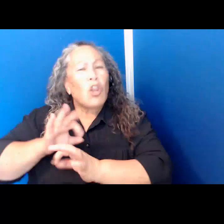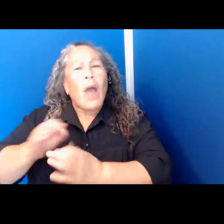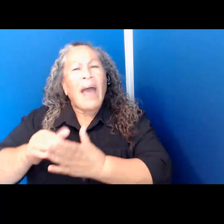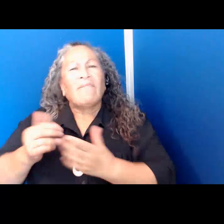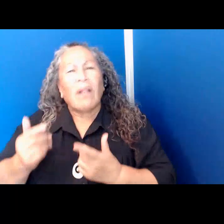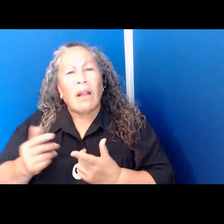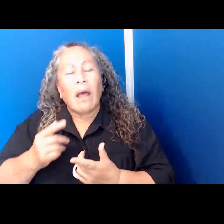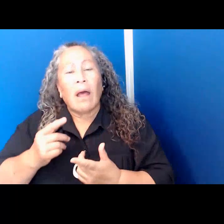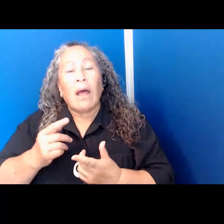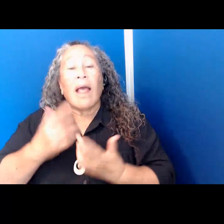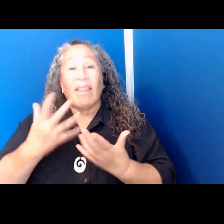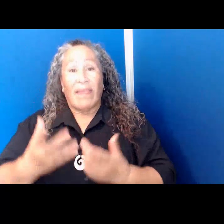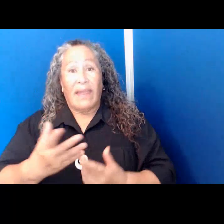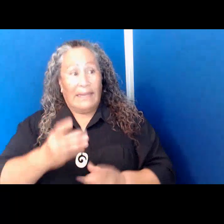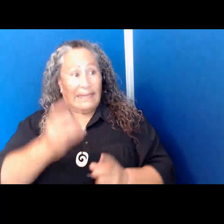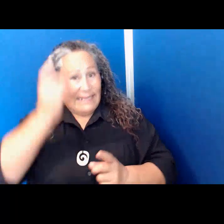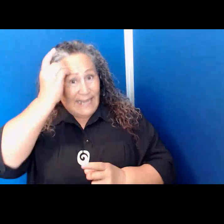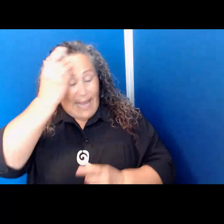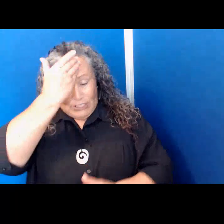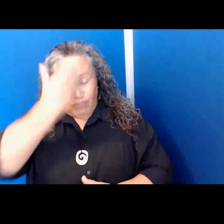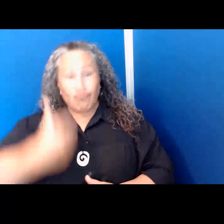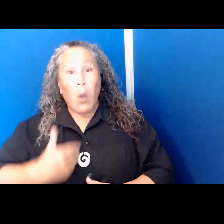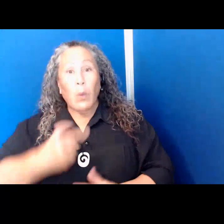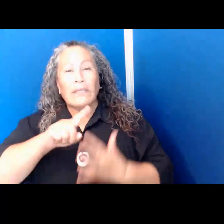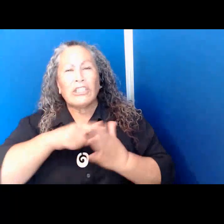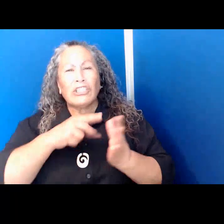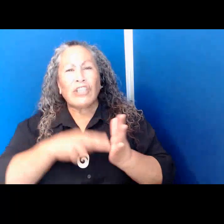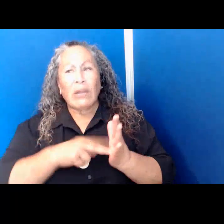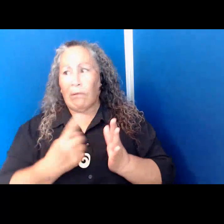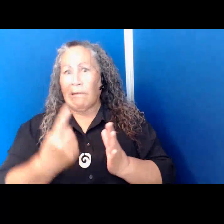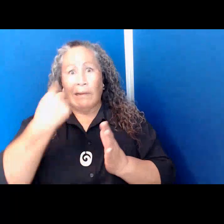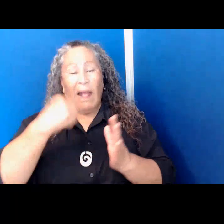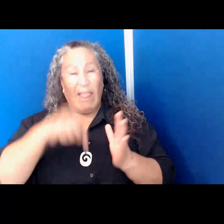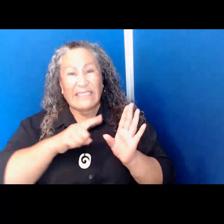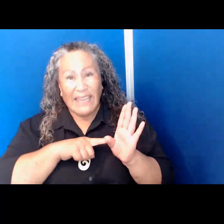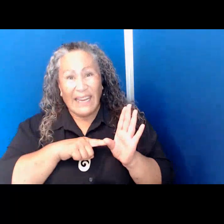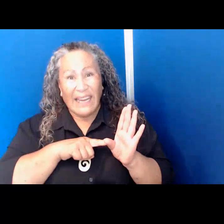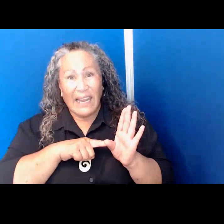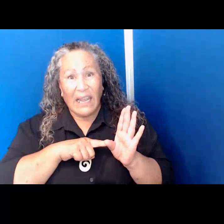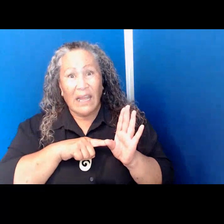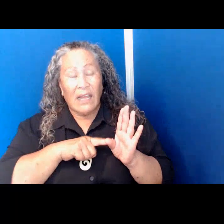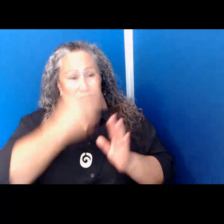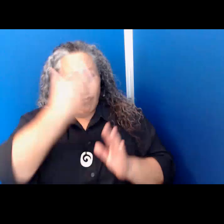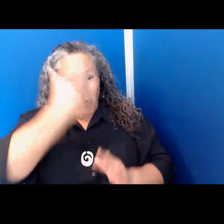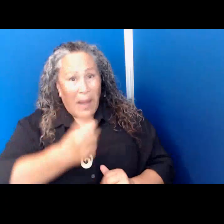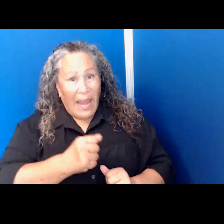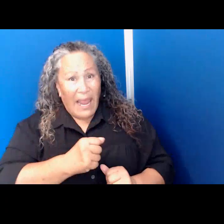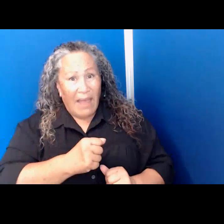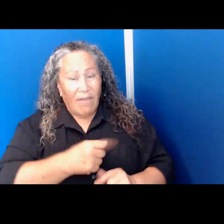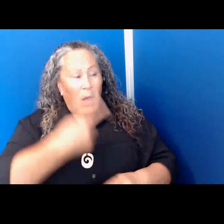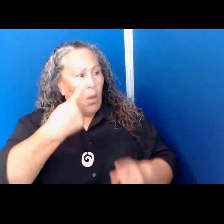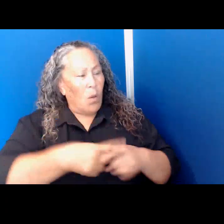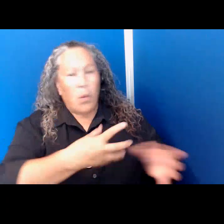had a stroke at home in January this year, where dad was rushed to the hospital, I had to plead